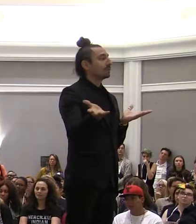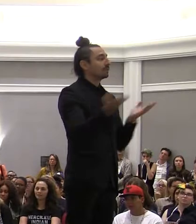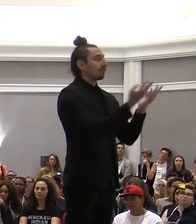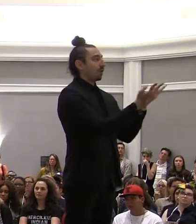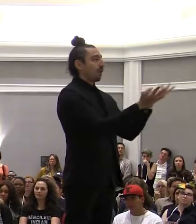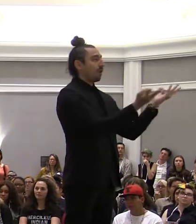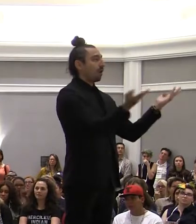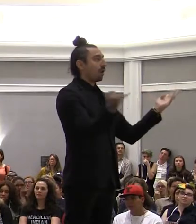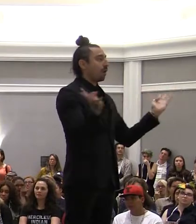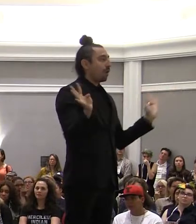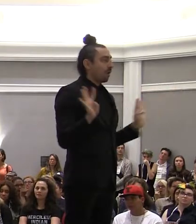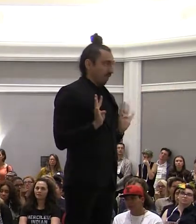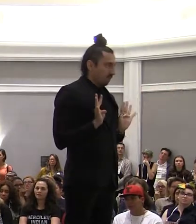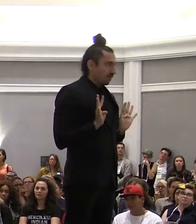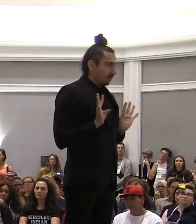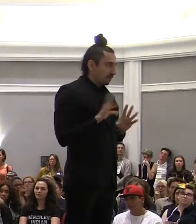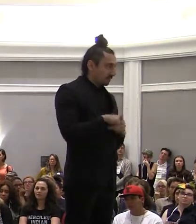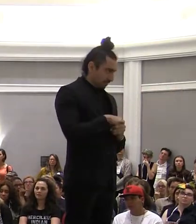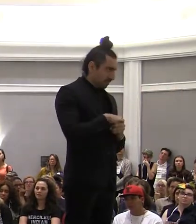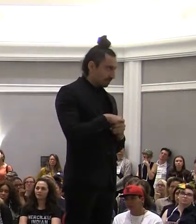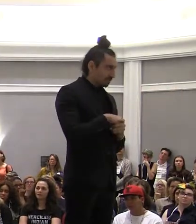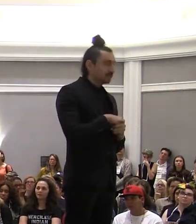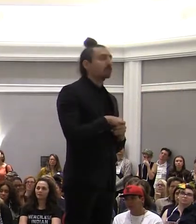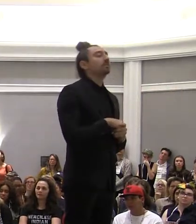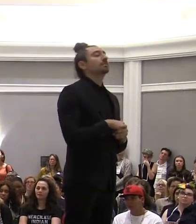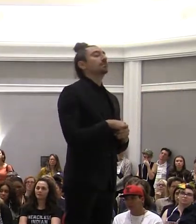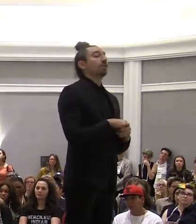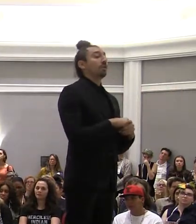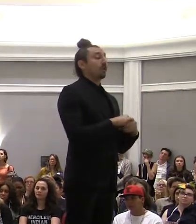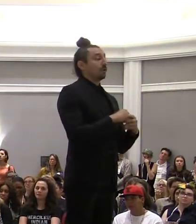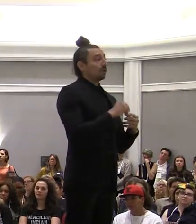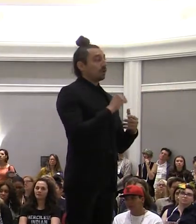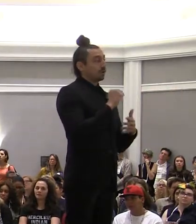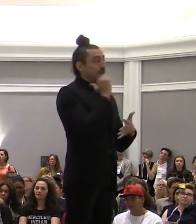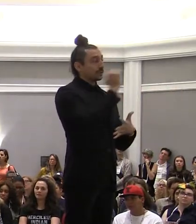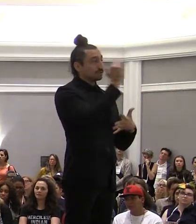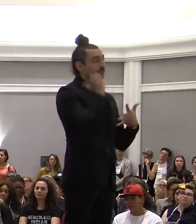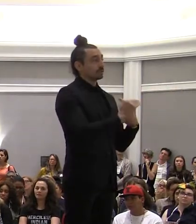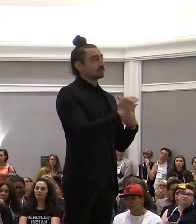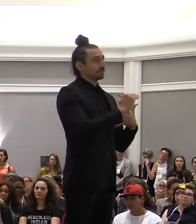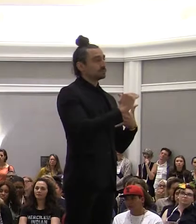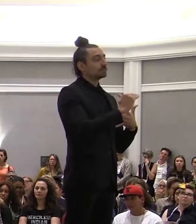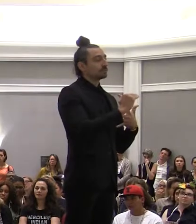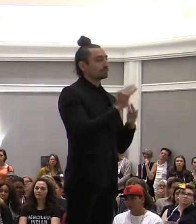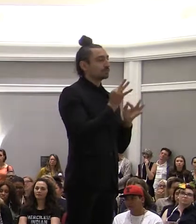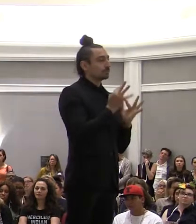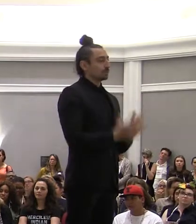Okay, the second thing here is that please note, that the interpreters will not be offended,